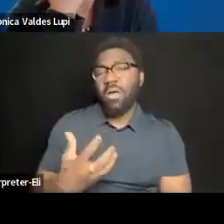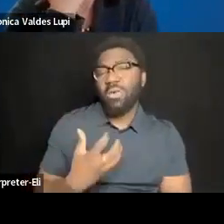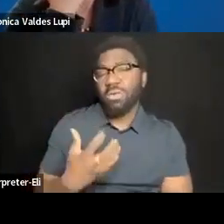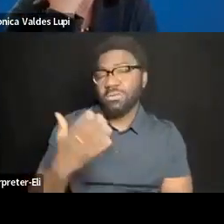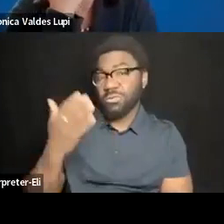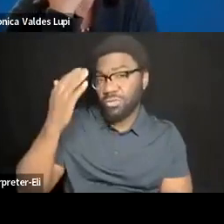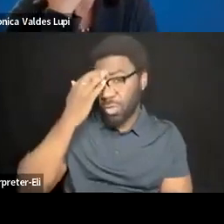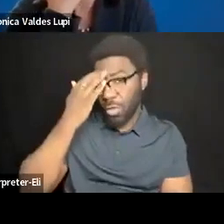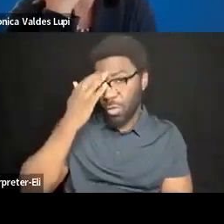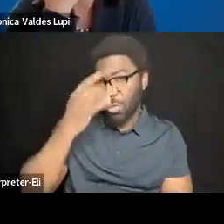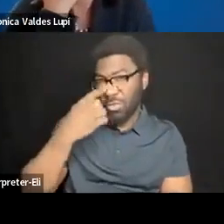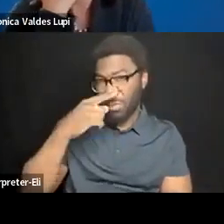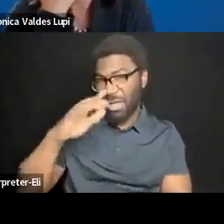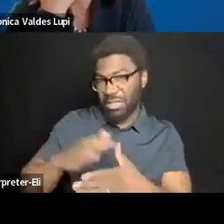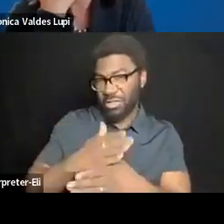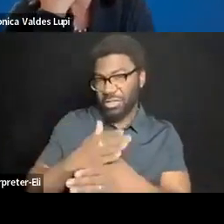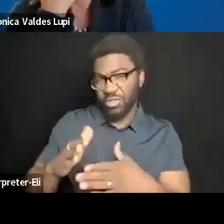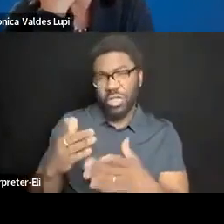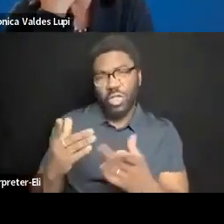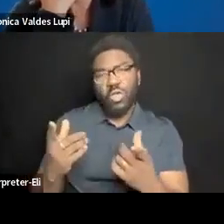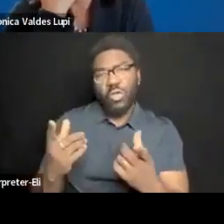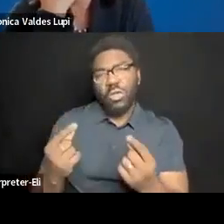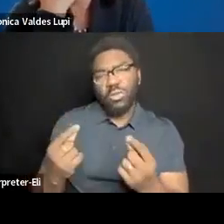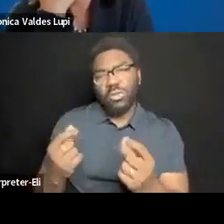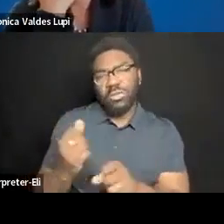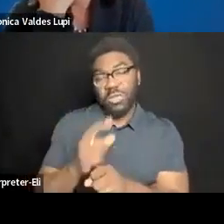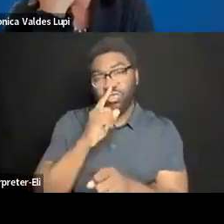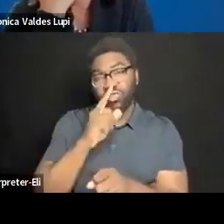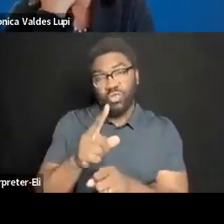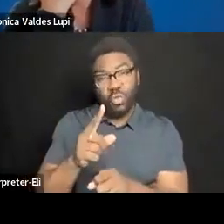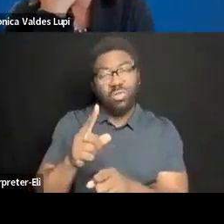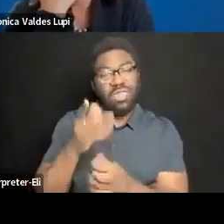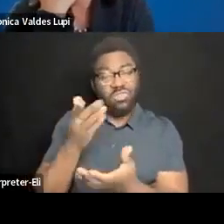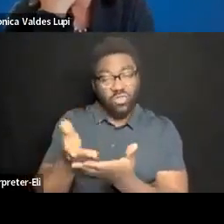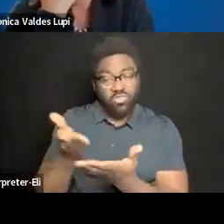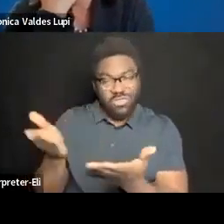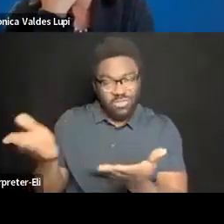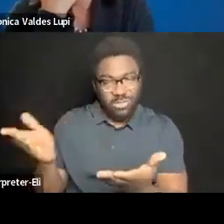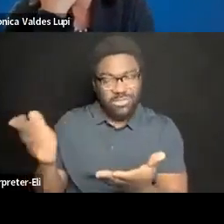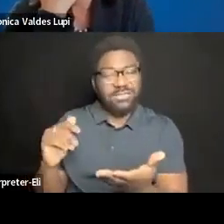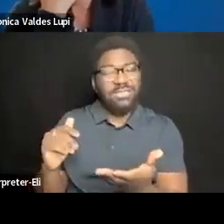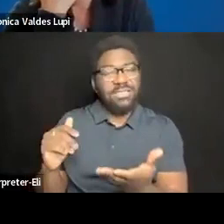what is being done to ensure that the resources provided